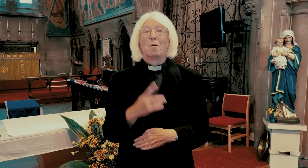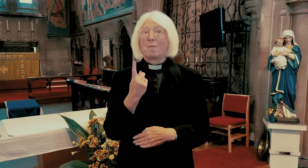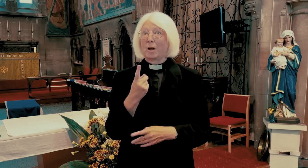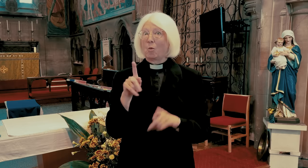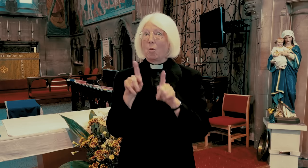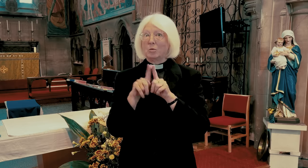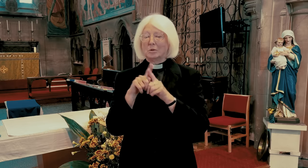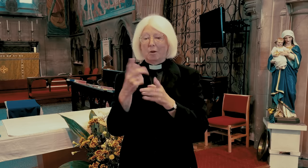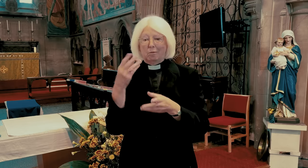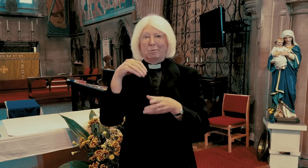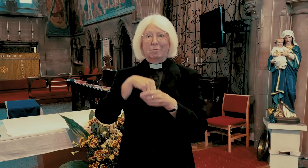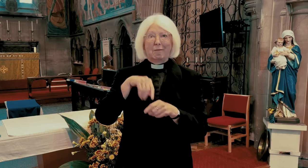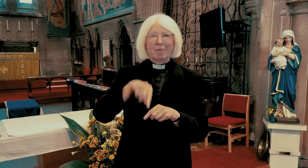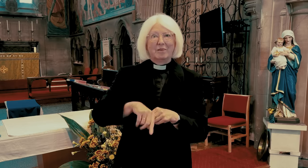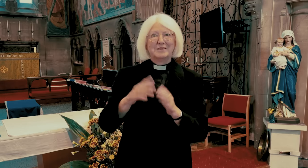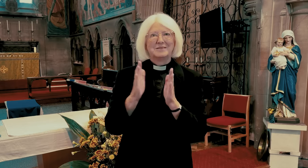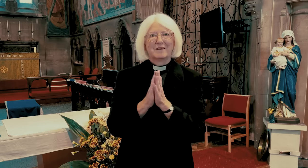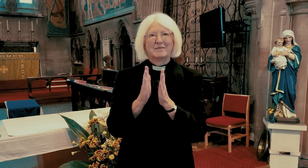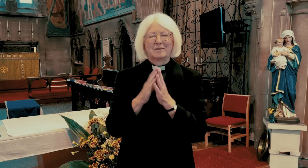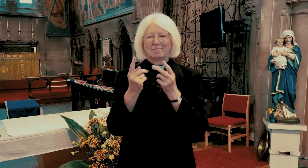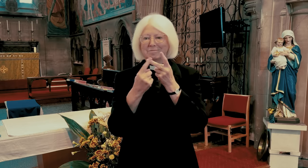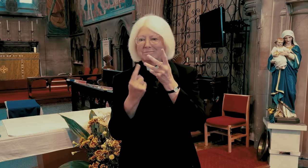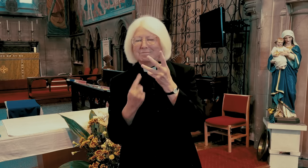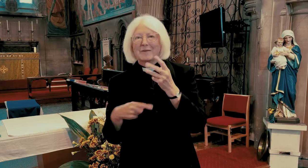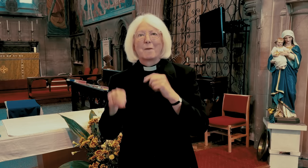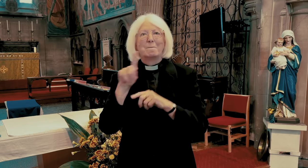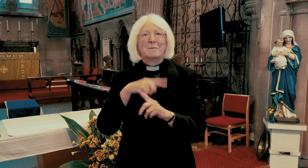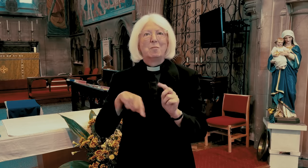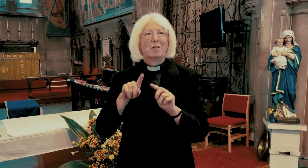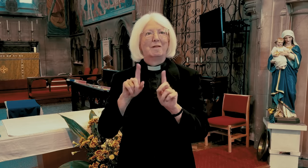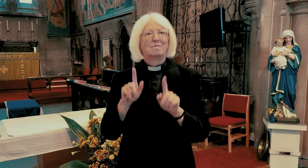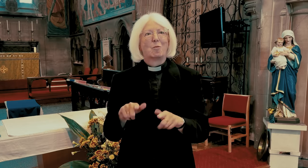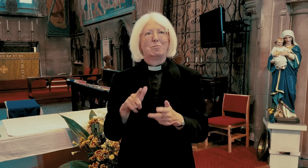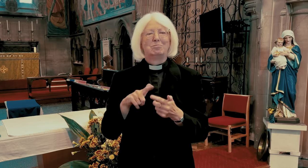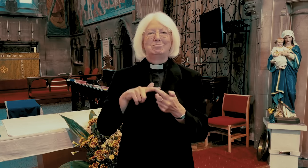But there are also people involved from Birmingham and Stafford.